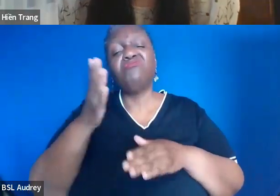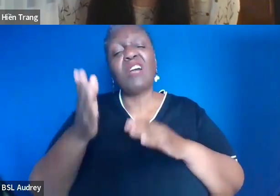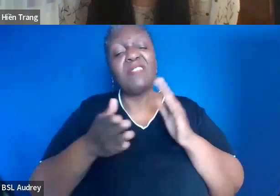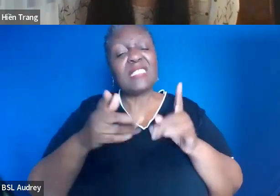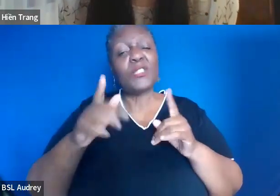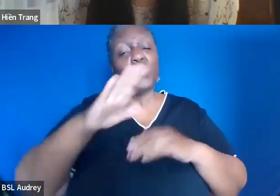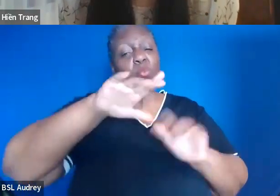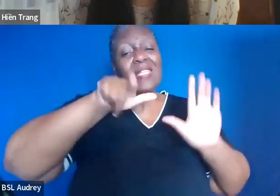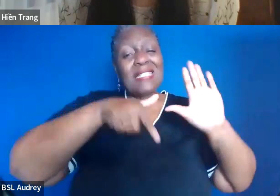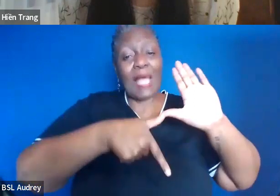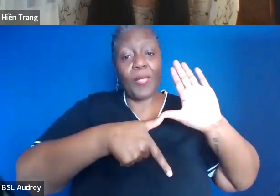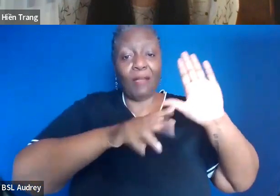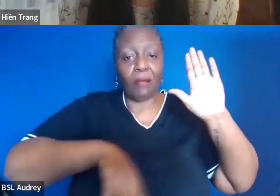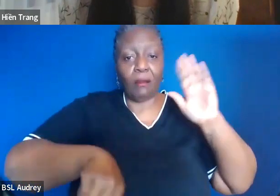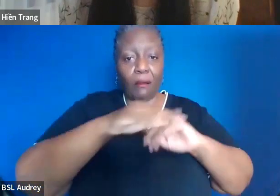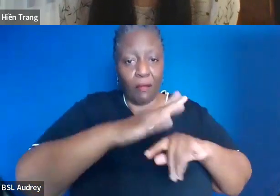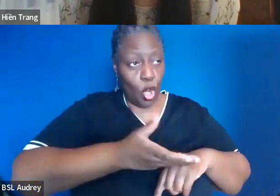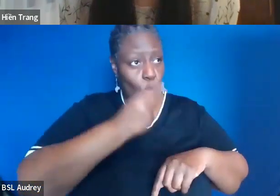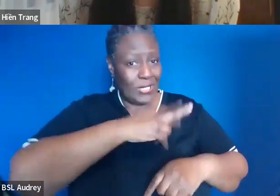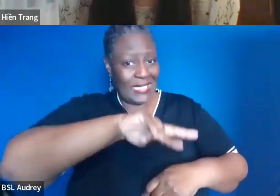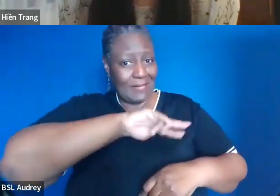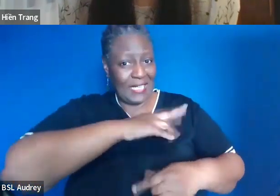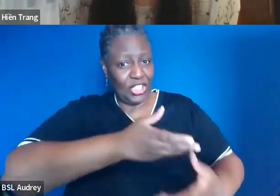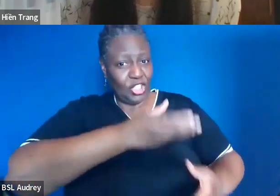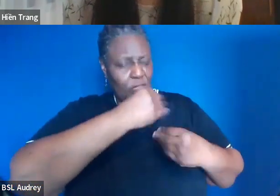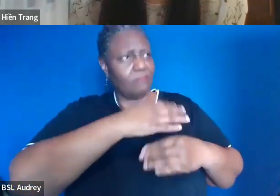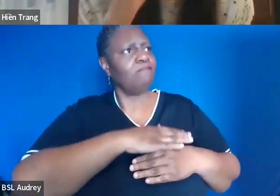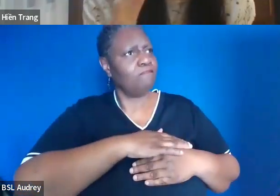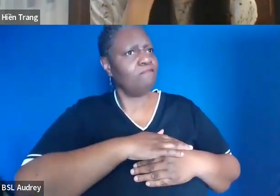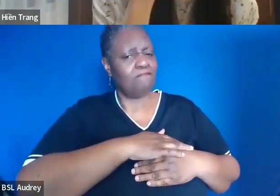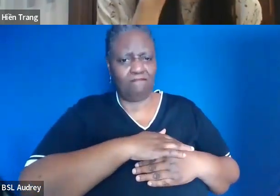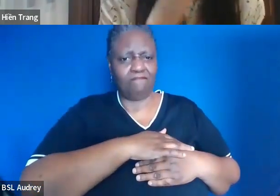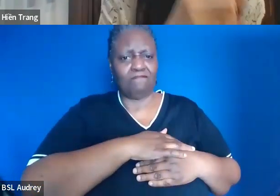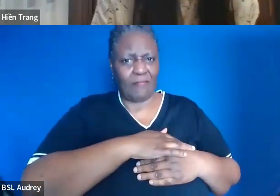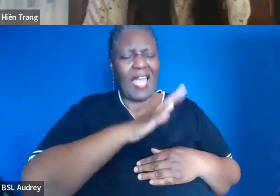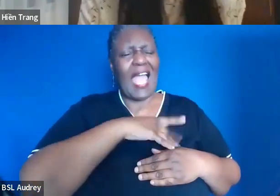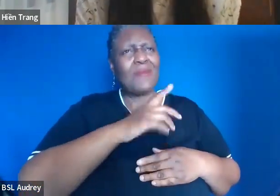South America and learning Spanish I came back and it was at like this different switch in my